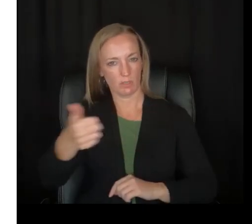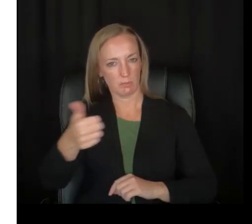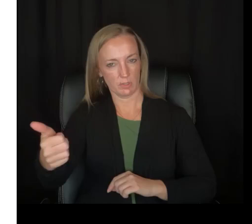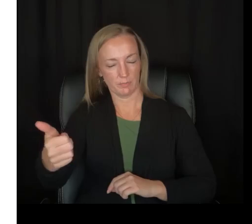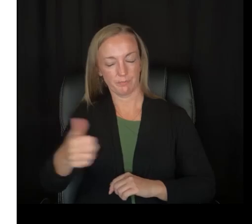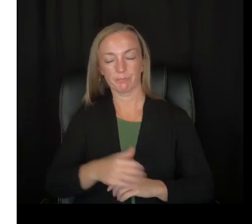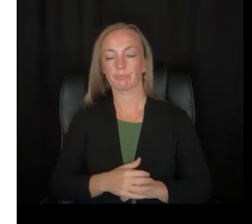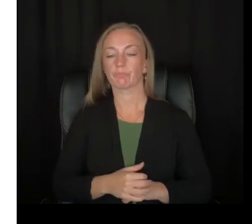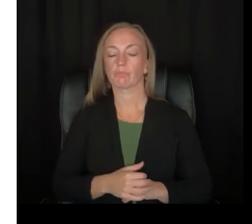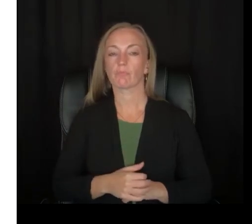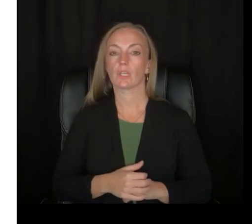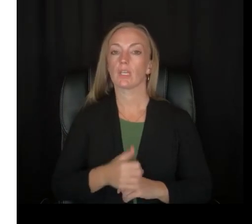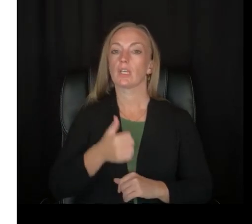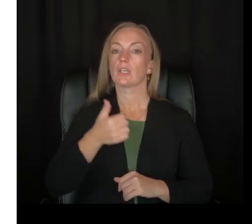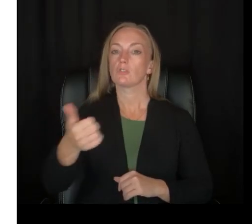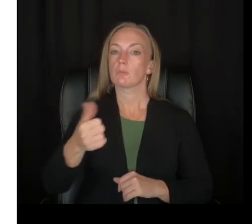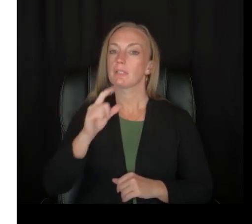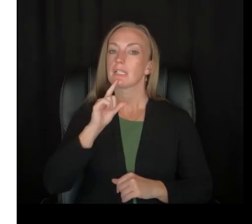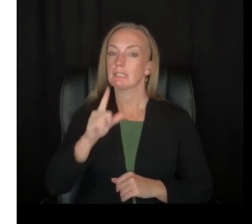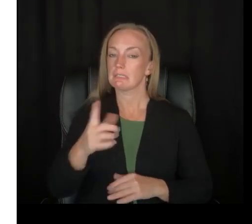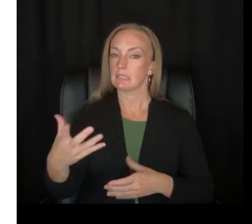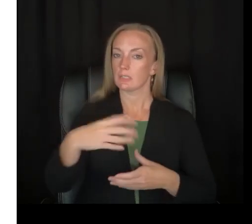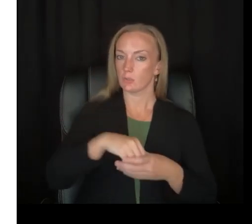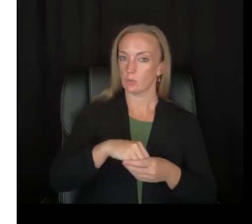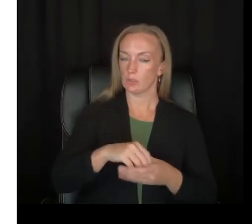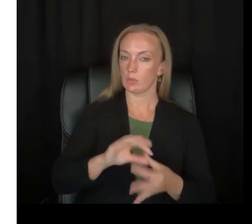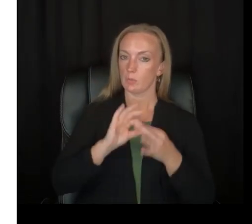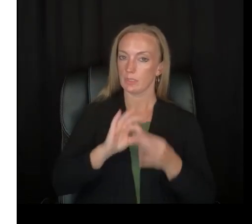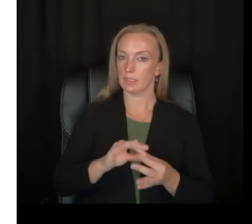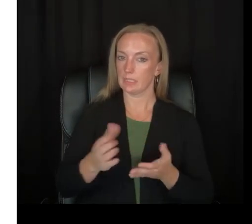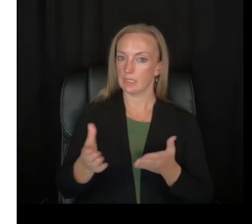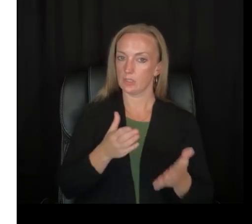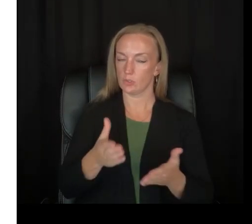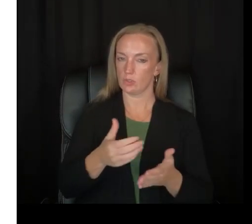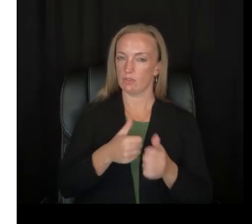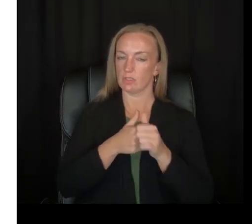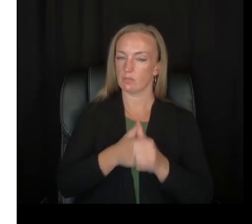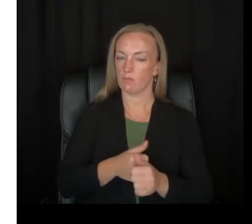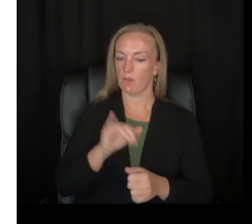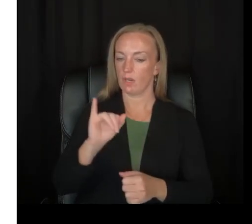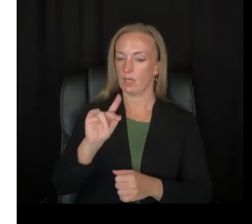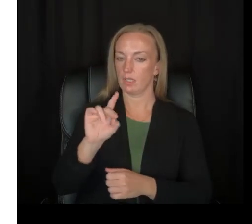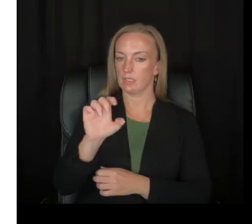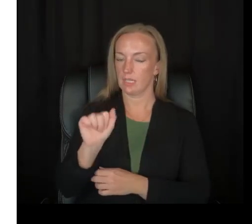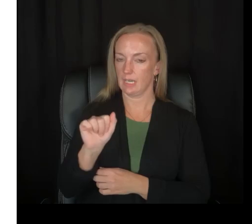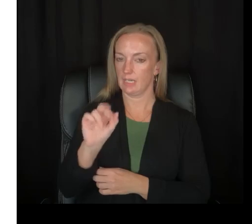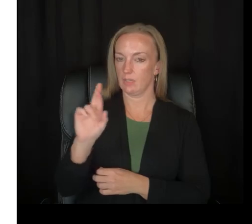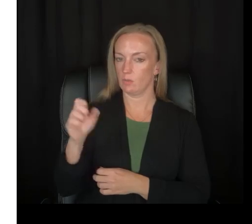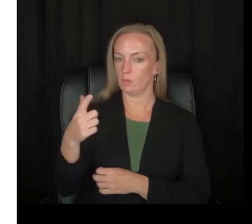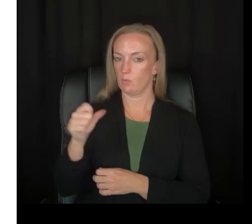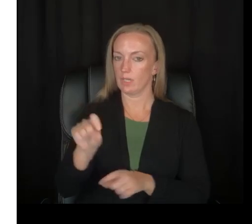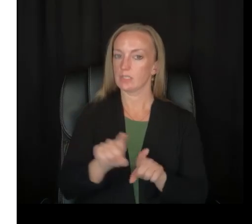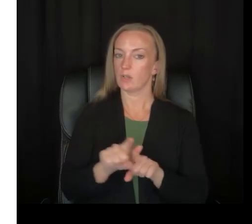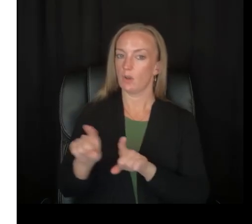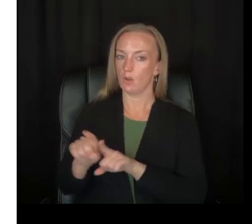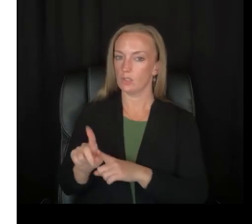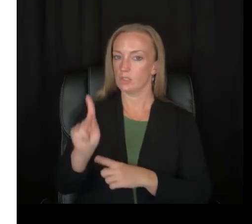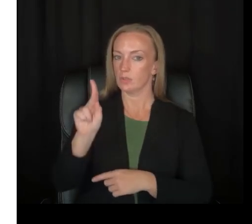Transportation is included as a related service under the IDEA regulations and under the state regulations.